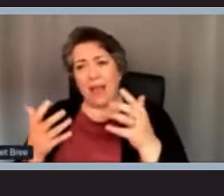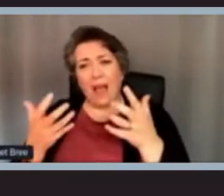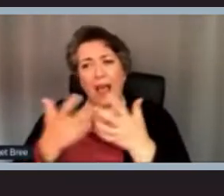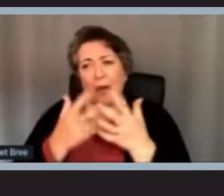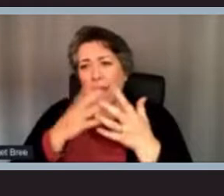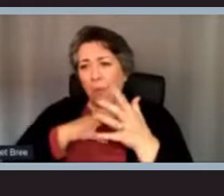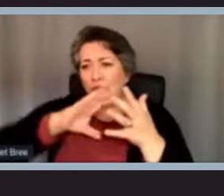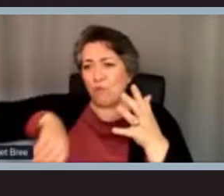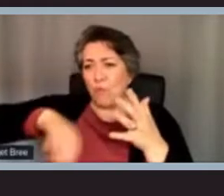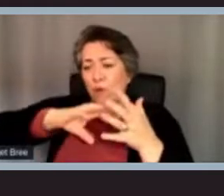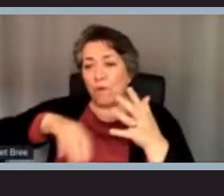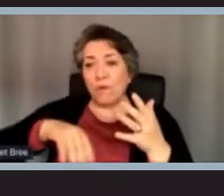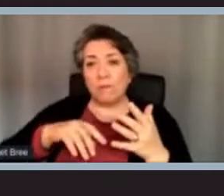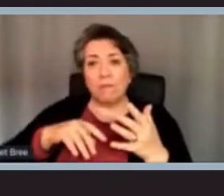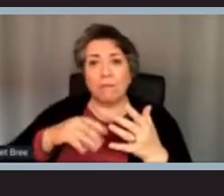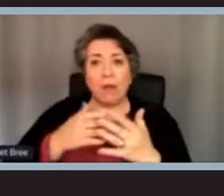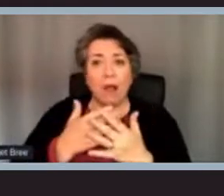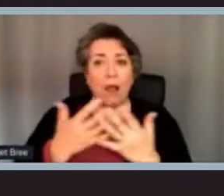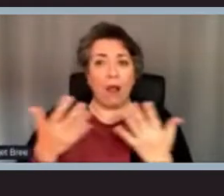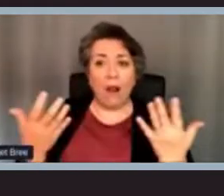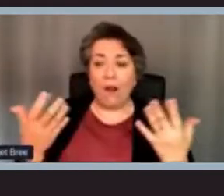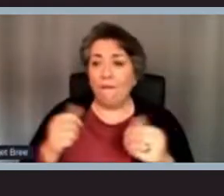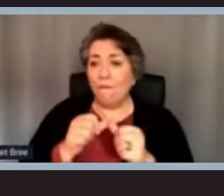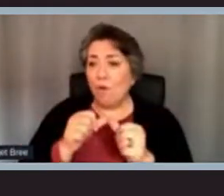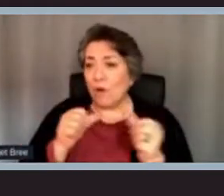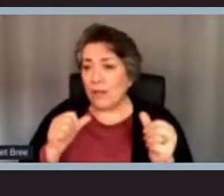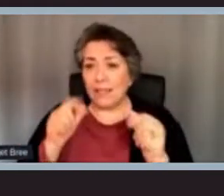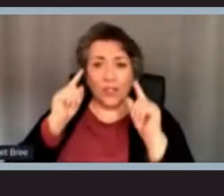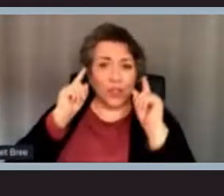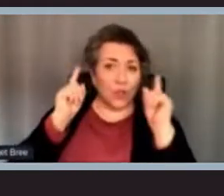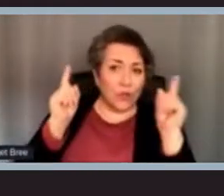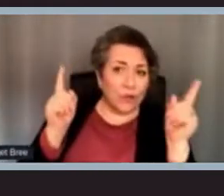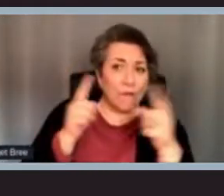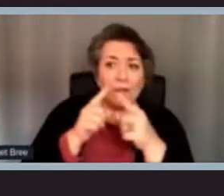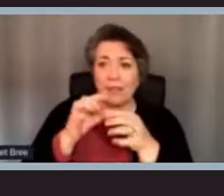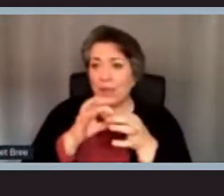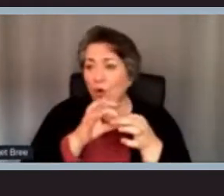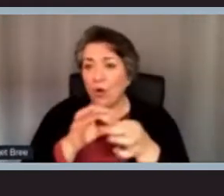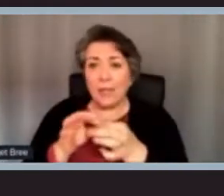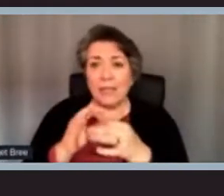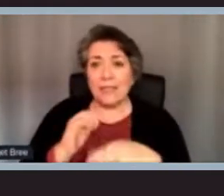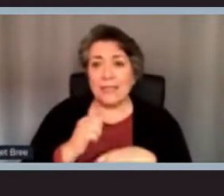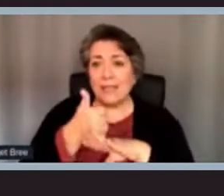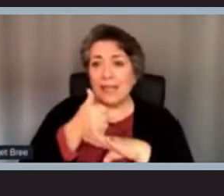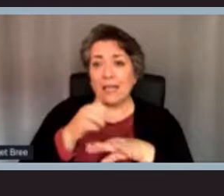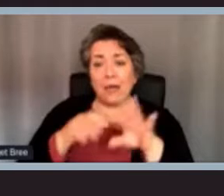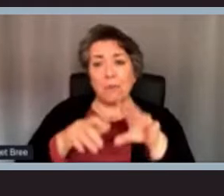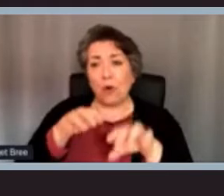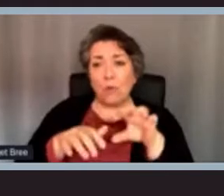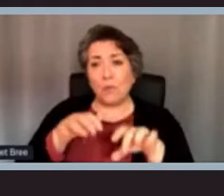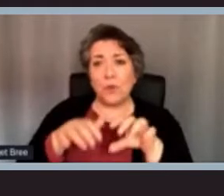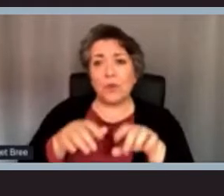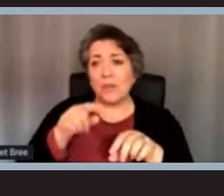We've got staff machines and we've got public workstations where students can use computers on campus.